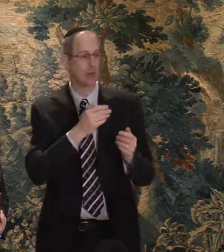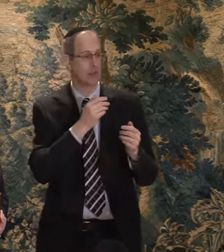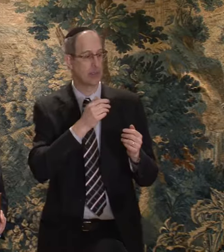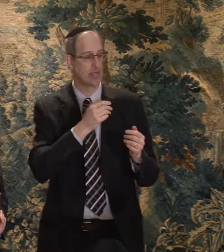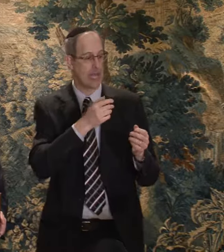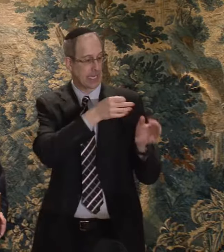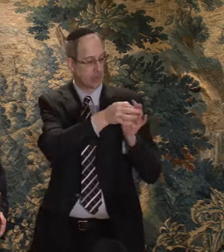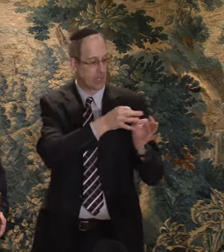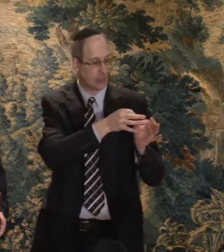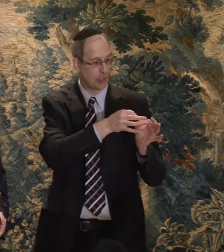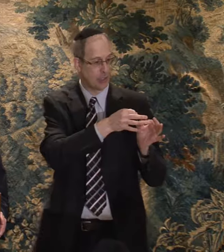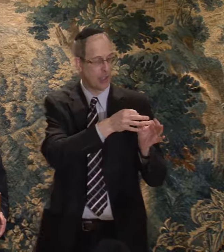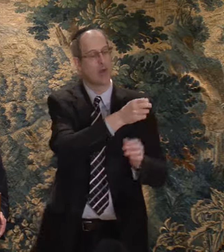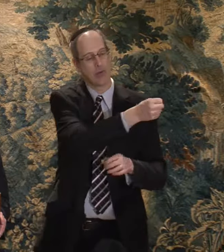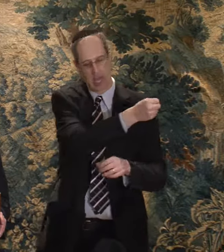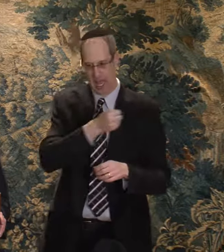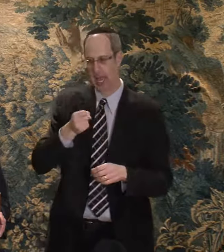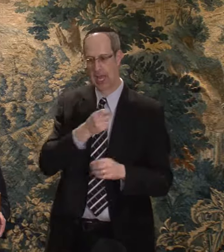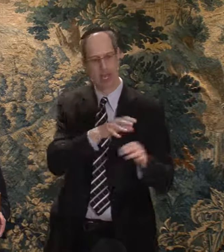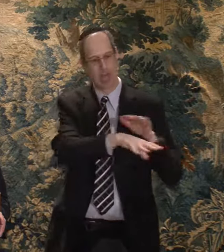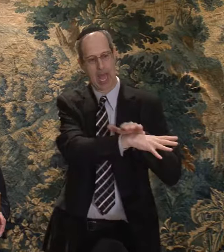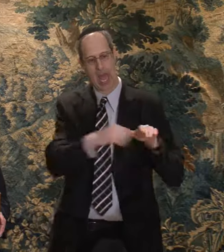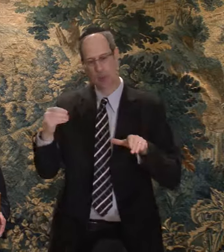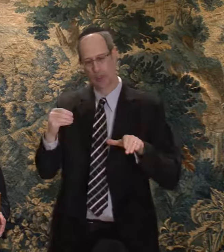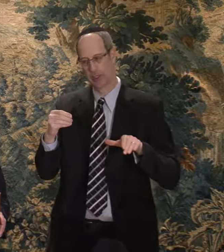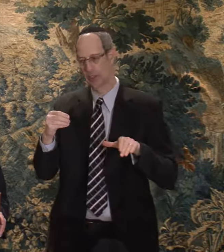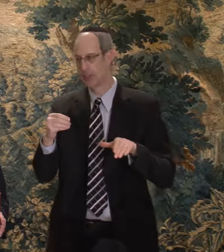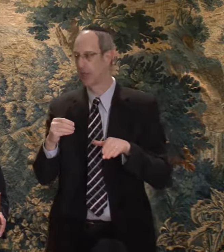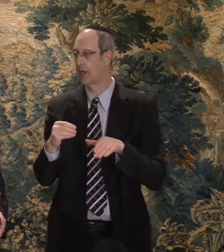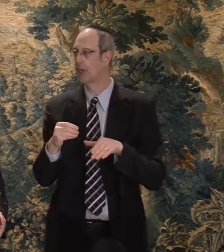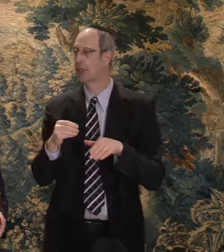Brooklyn he would make us suicide or on the day that he got out of that jail and